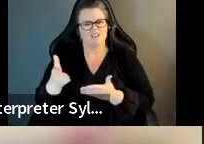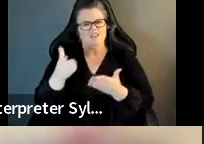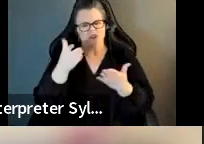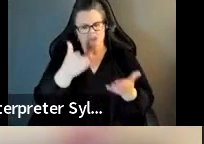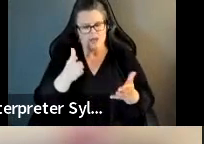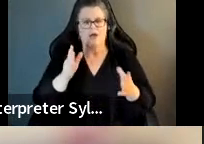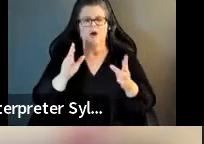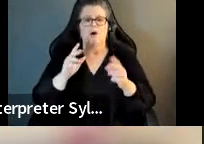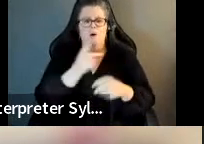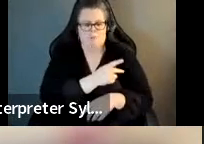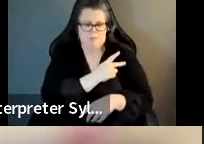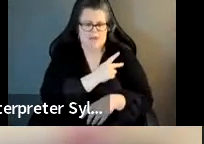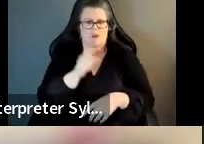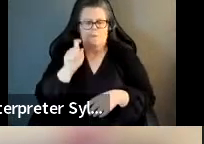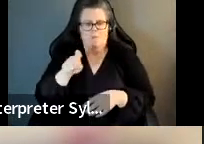impossible to do.